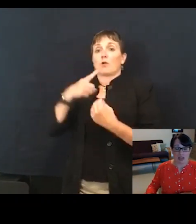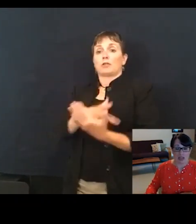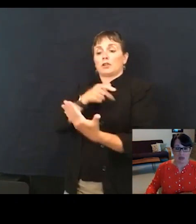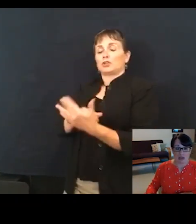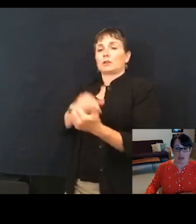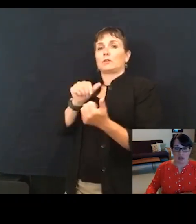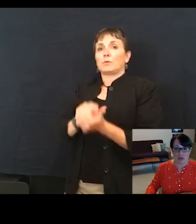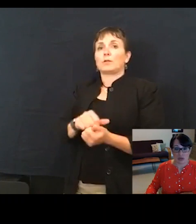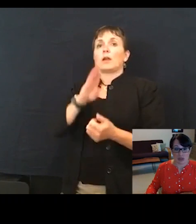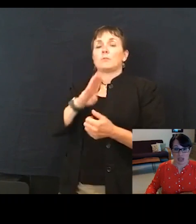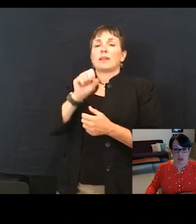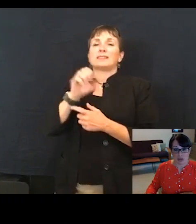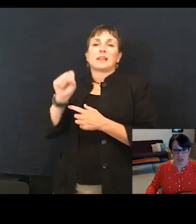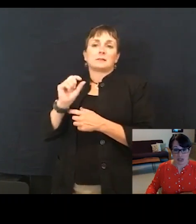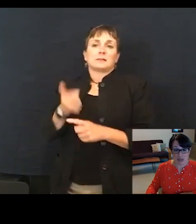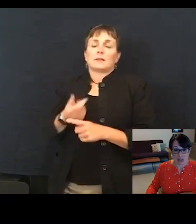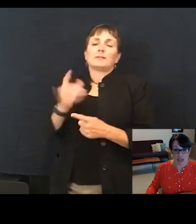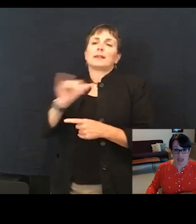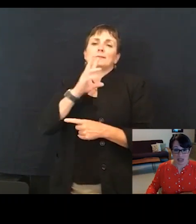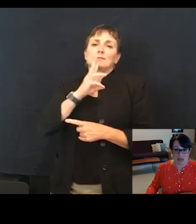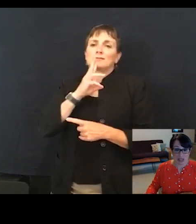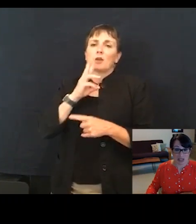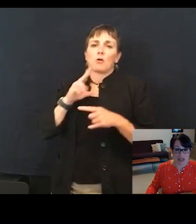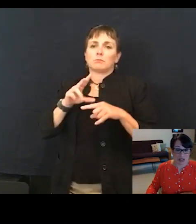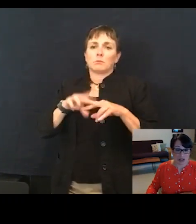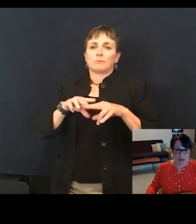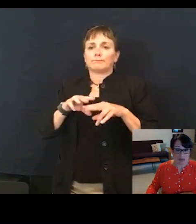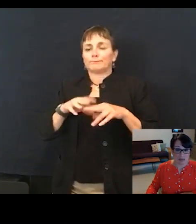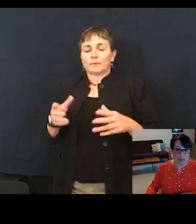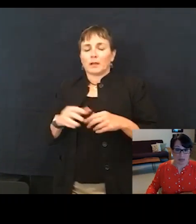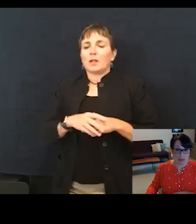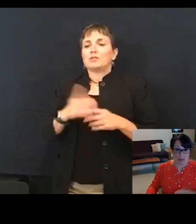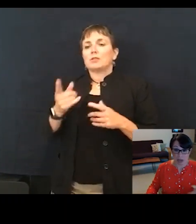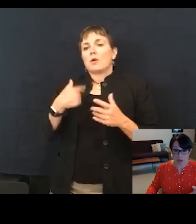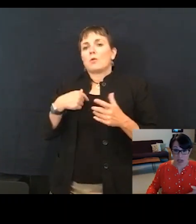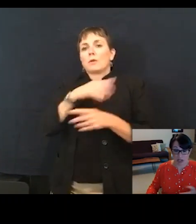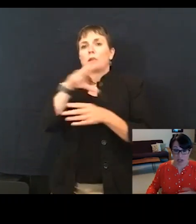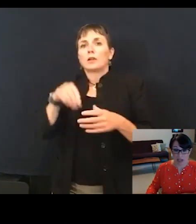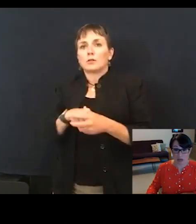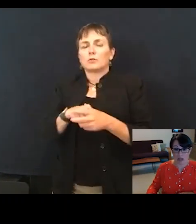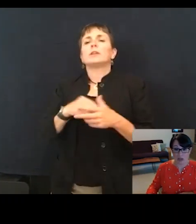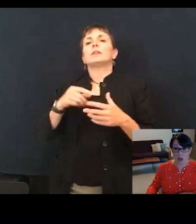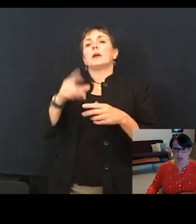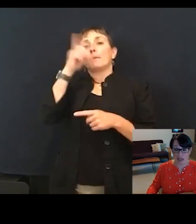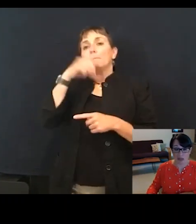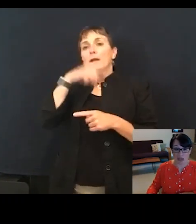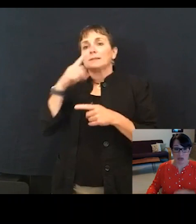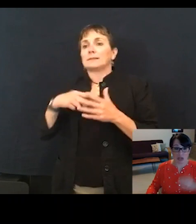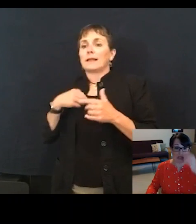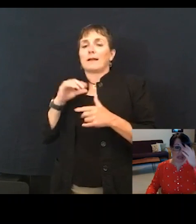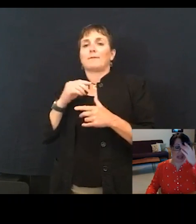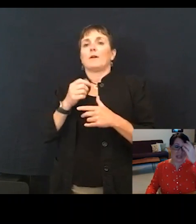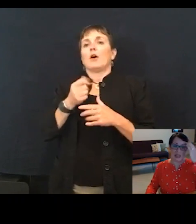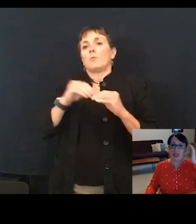And then we also included heterozygous mice in 7A mouse retinas, as well as wild type mouse retinas.